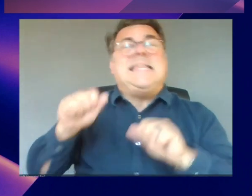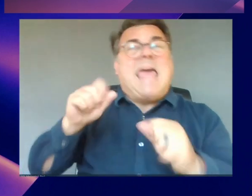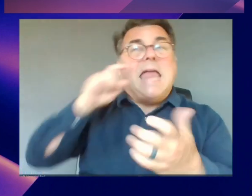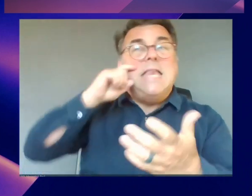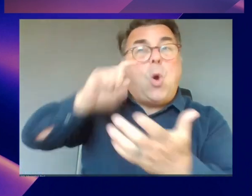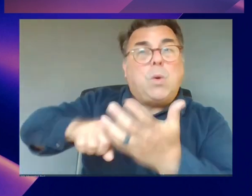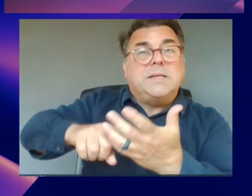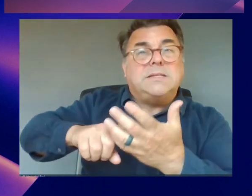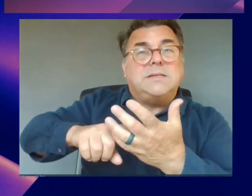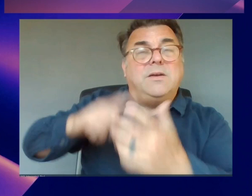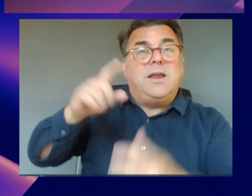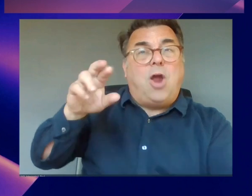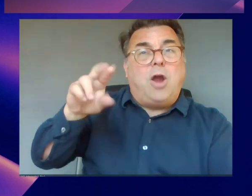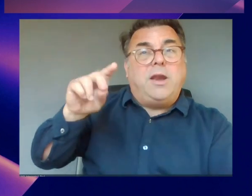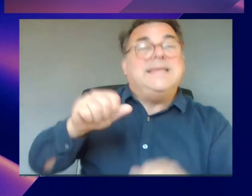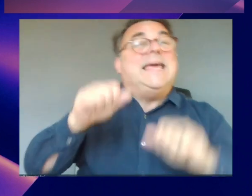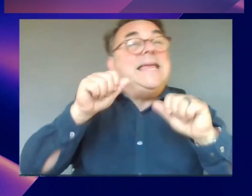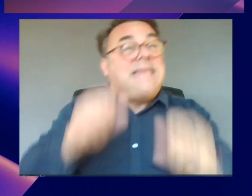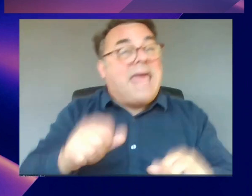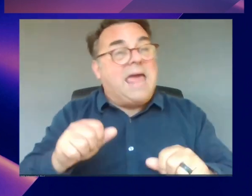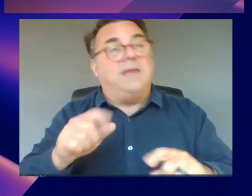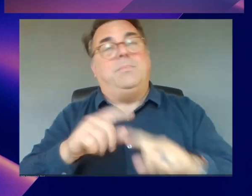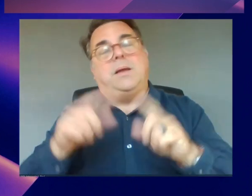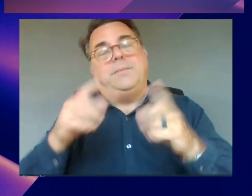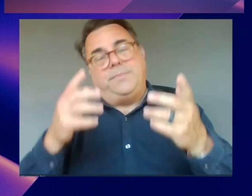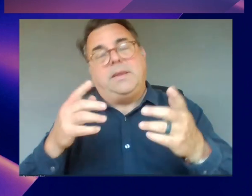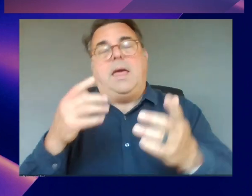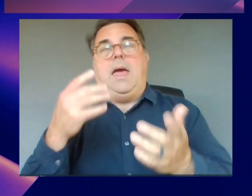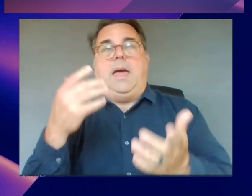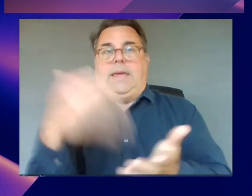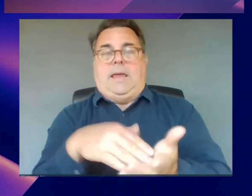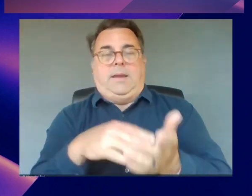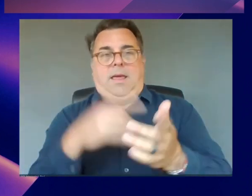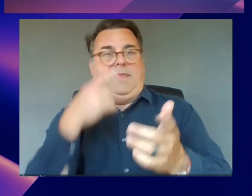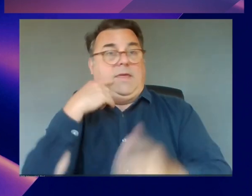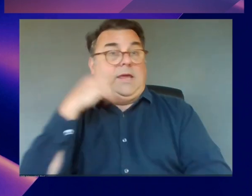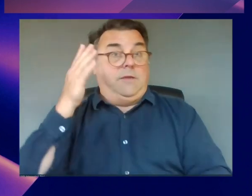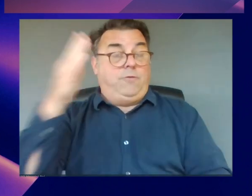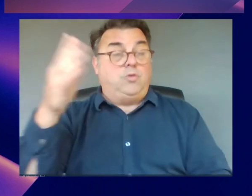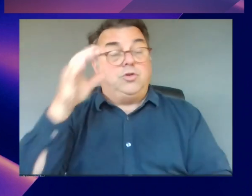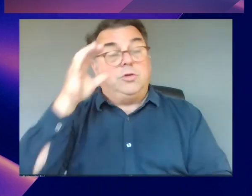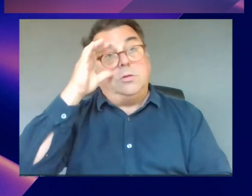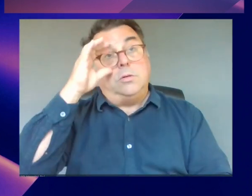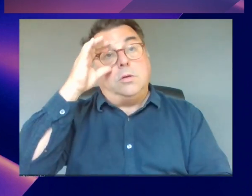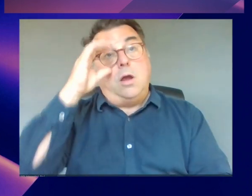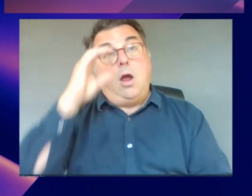Yeah, it can. And again, I think what's gonna happen in the future is when you do have RDS logs coming in